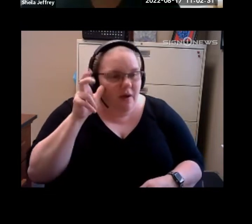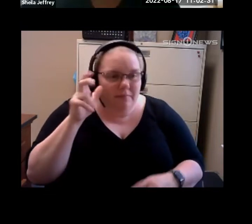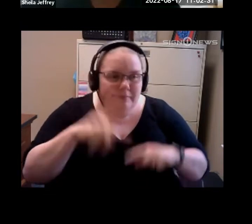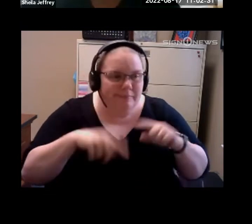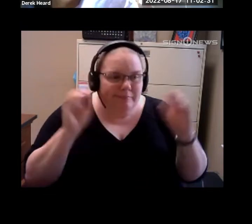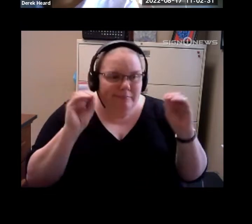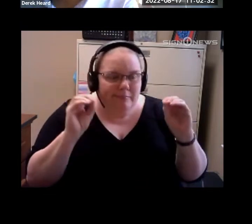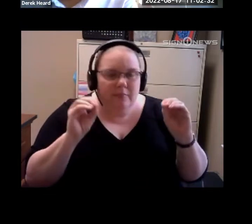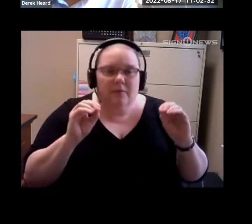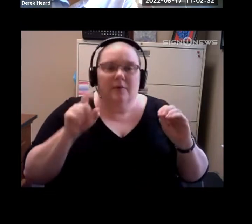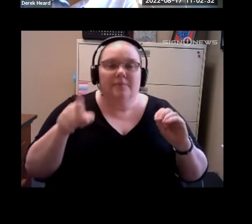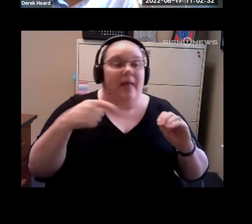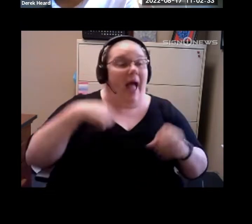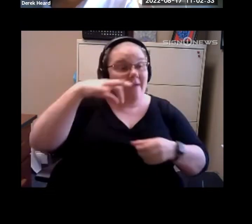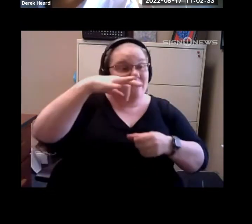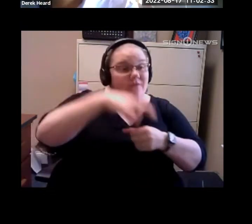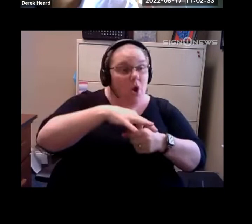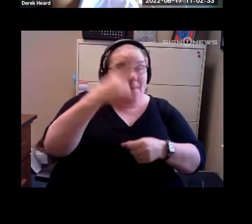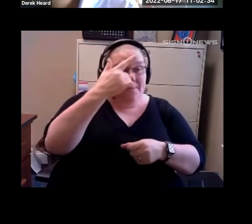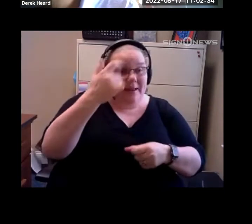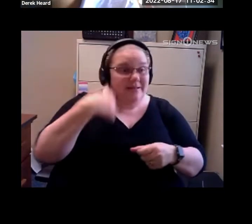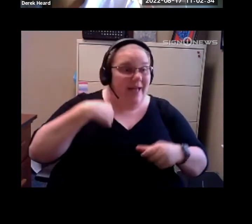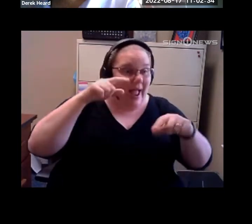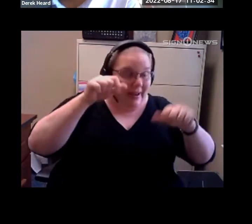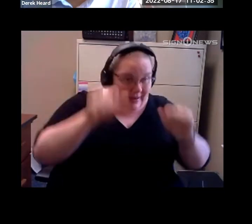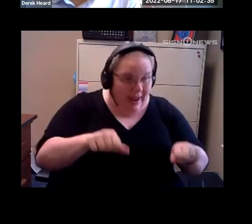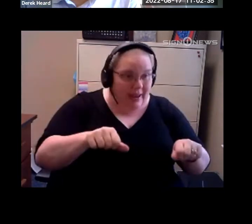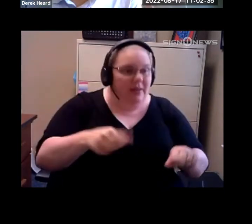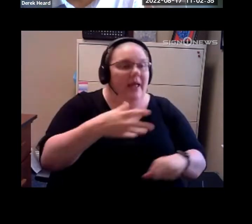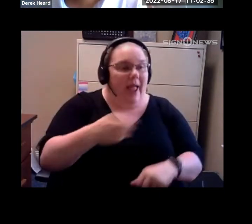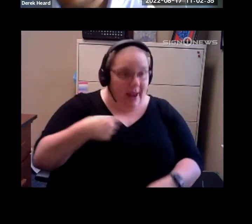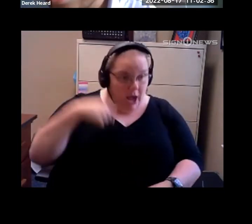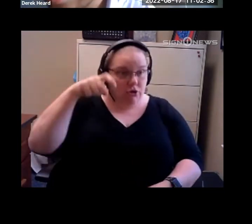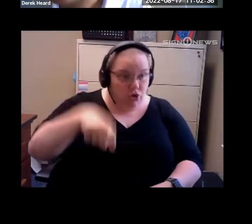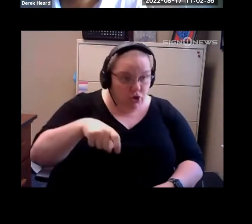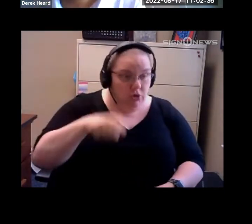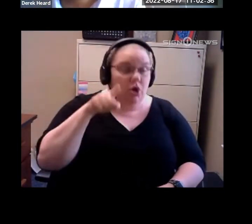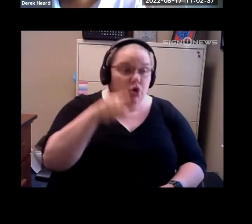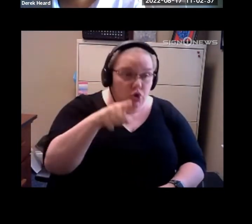I vote because I can I should you should too got that